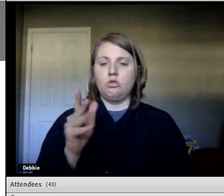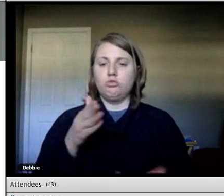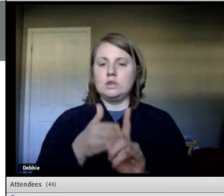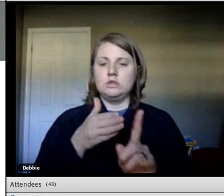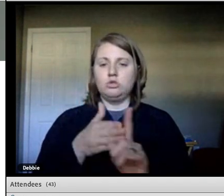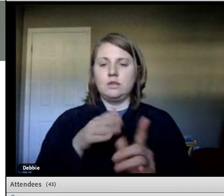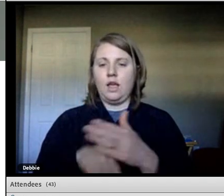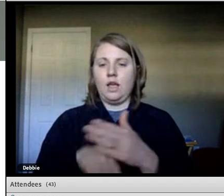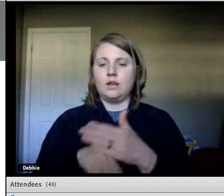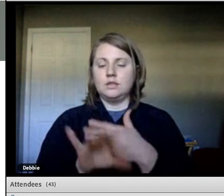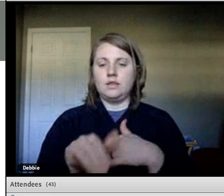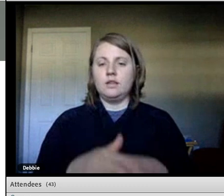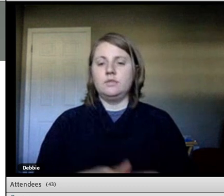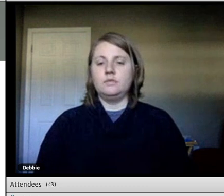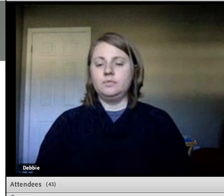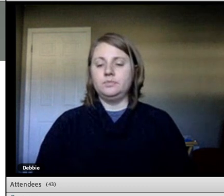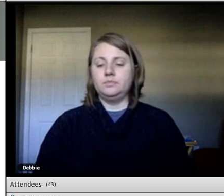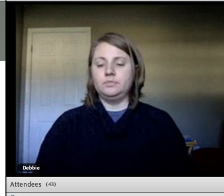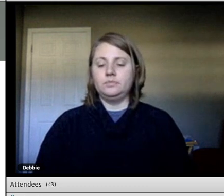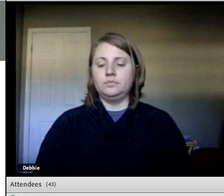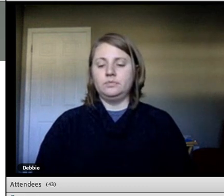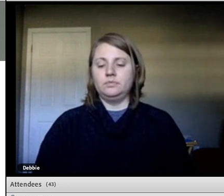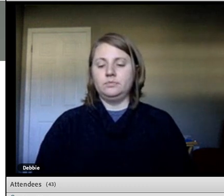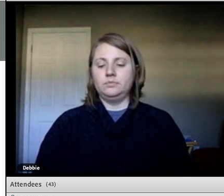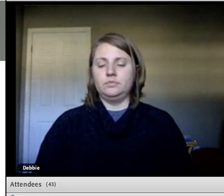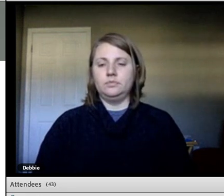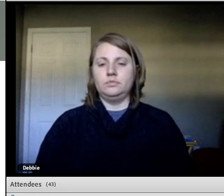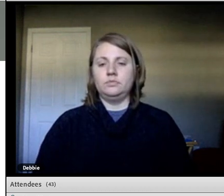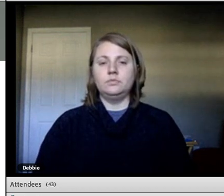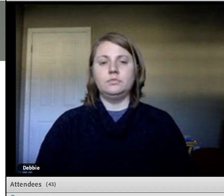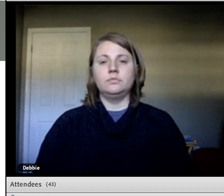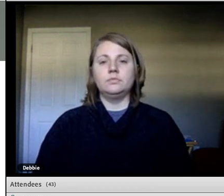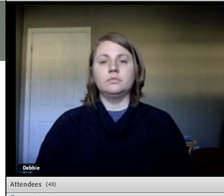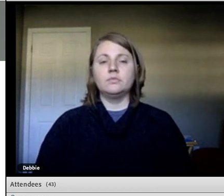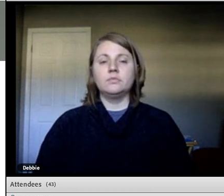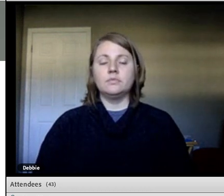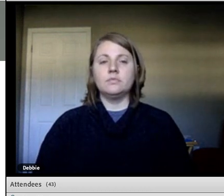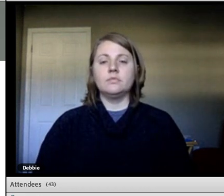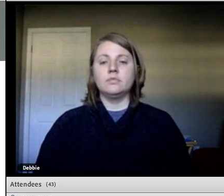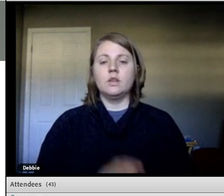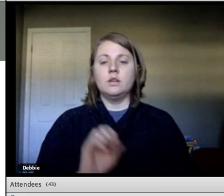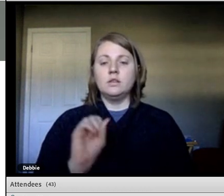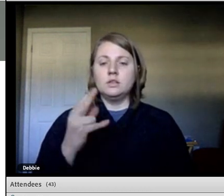Yep, Sarah, if you e-mail me at that address, I will e-mail the slides to you directly.